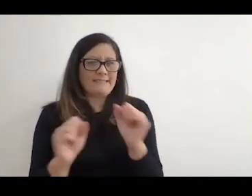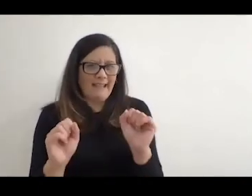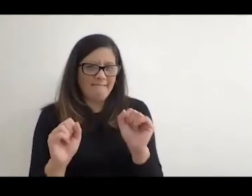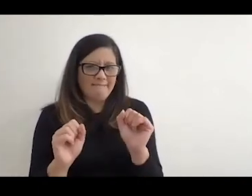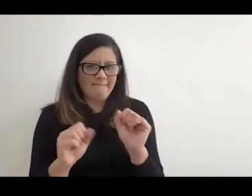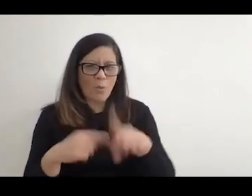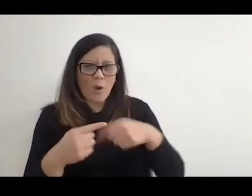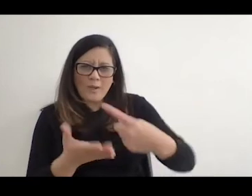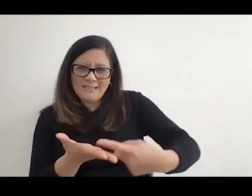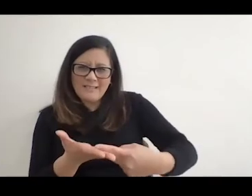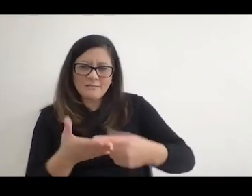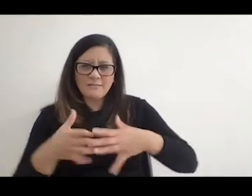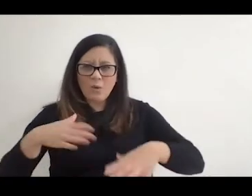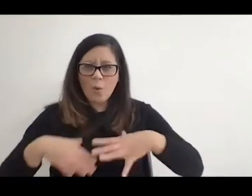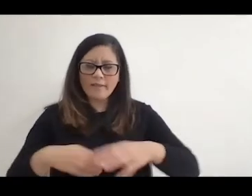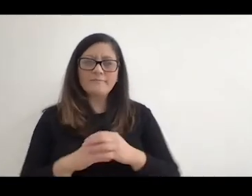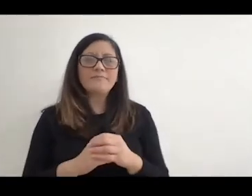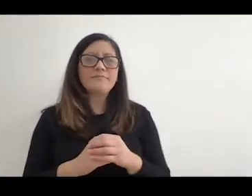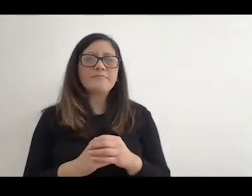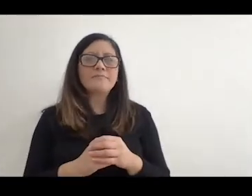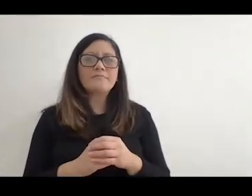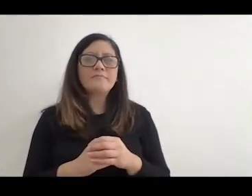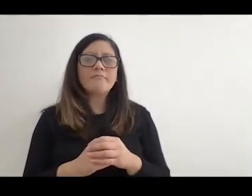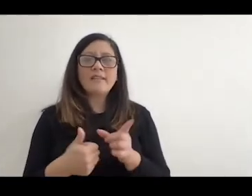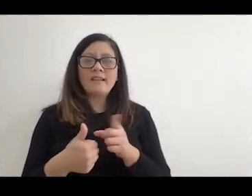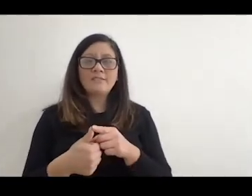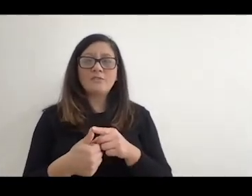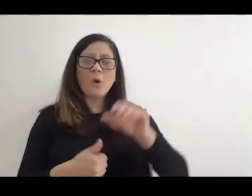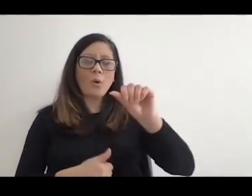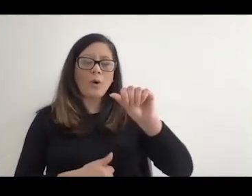So. As you heard, accessible is the first point.